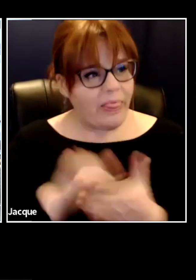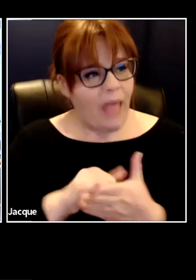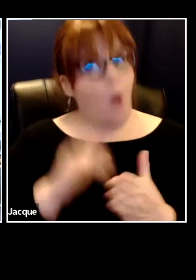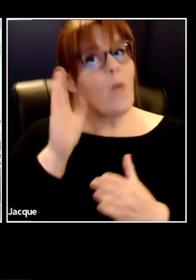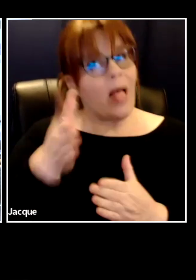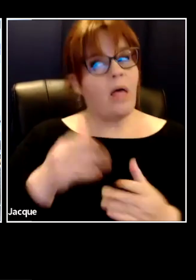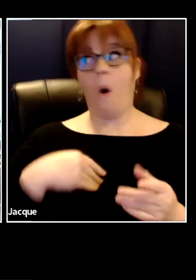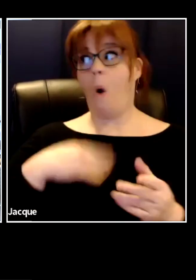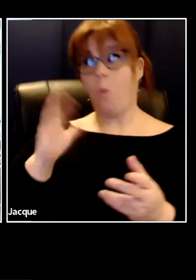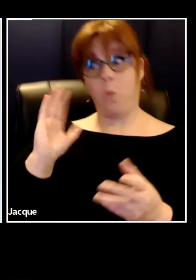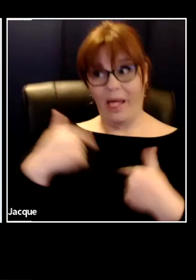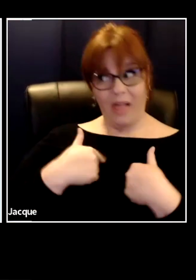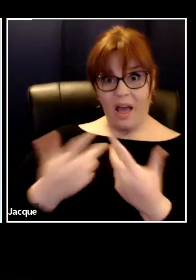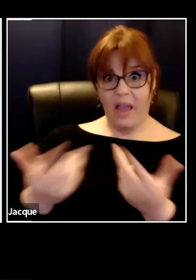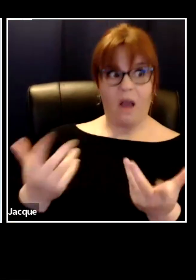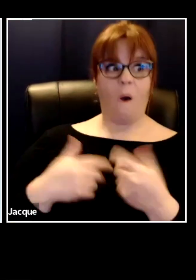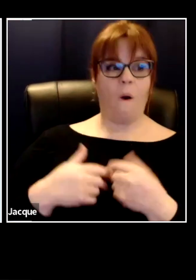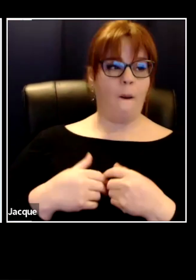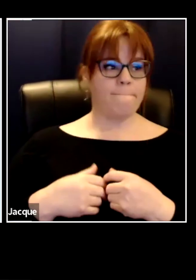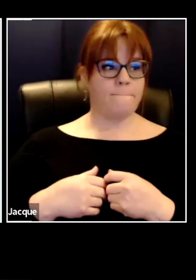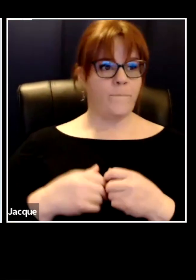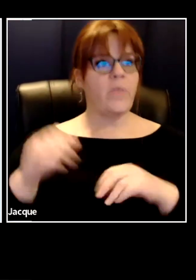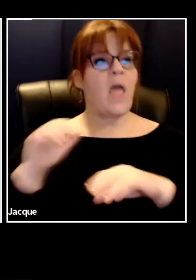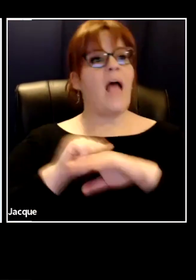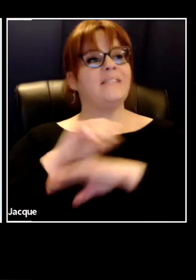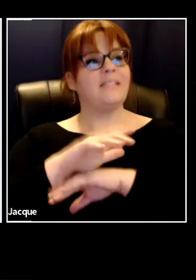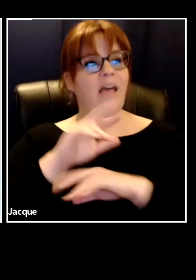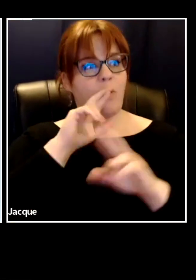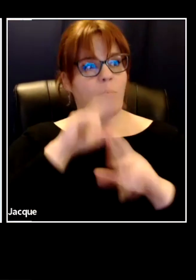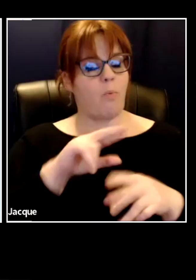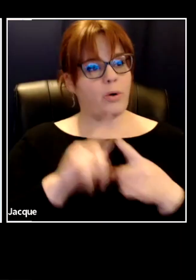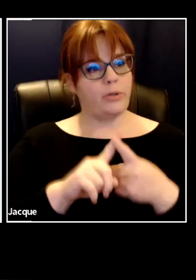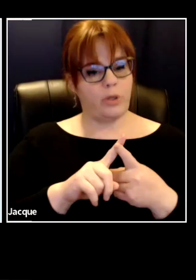will I do that? No. I would love to do that. And send the report to a local jurisdiction?